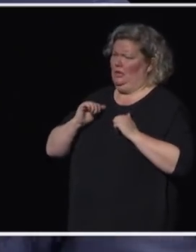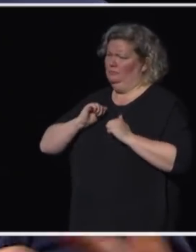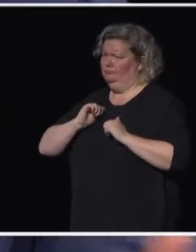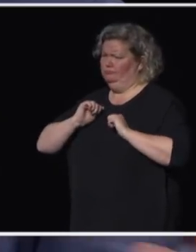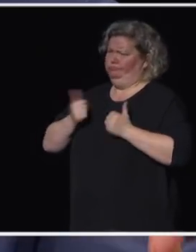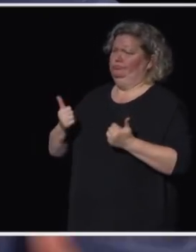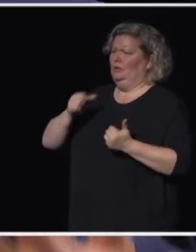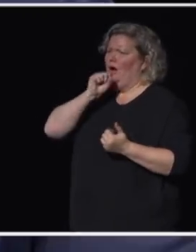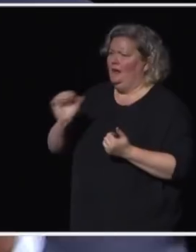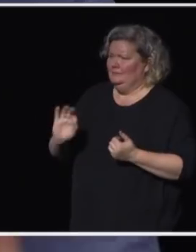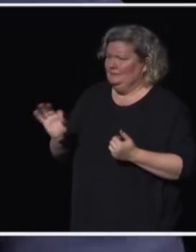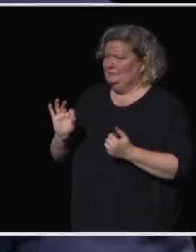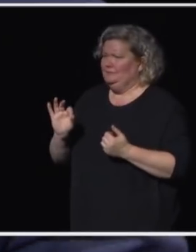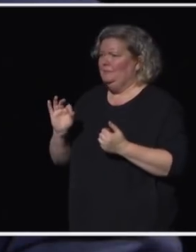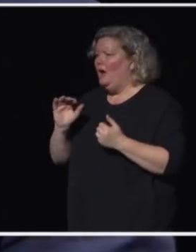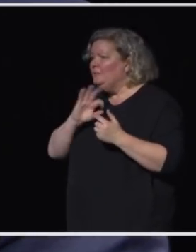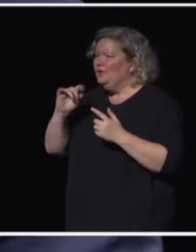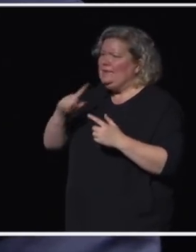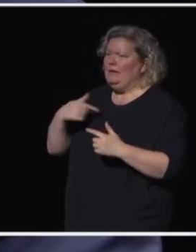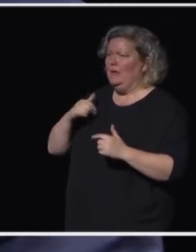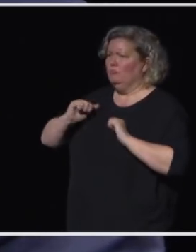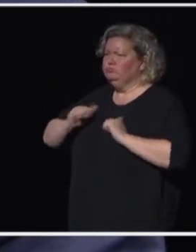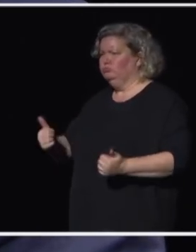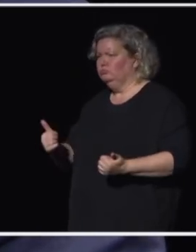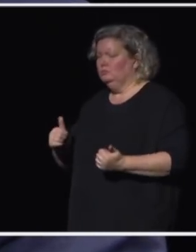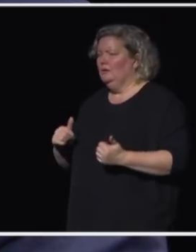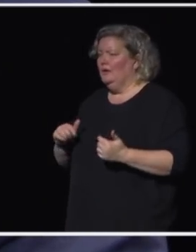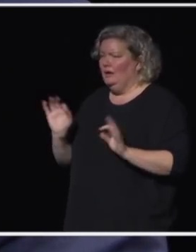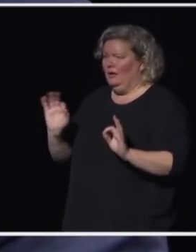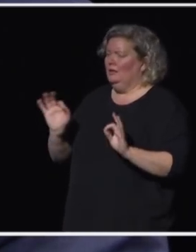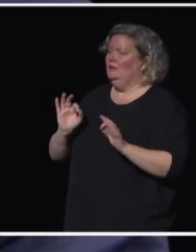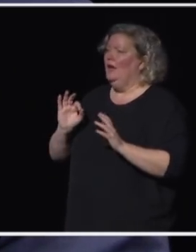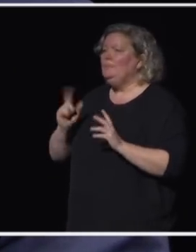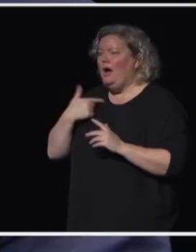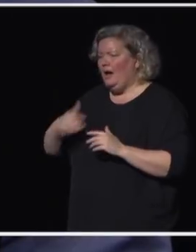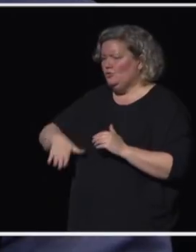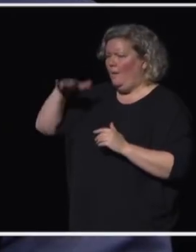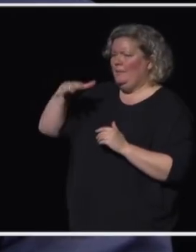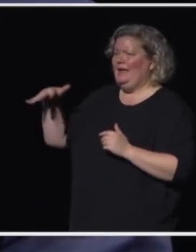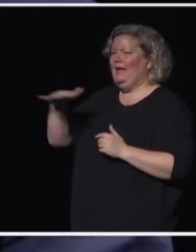It wasn't like -- you know, I don't say that to say, like you know, I was any sort of tough guy or anything. But I grew up in a kind of place